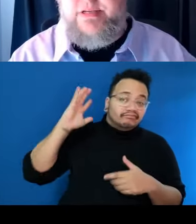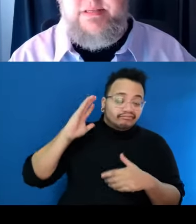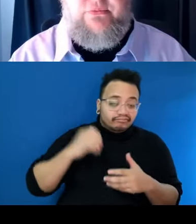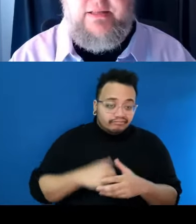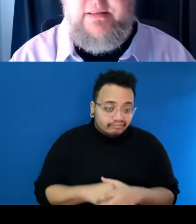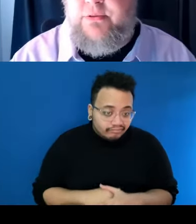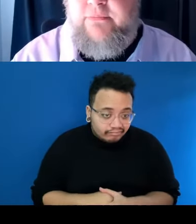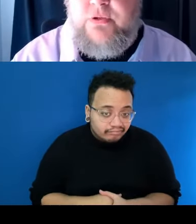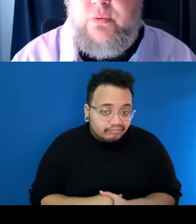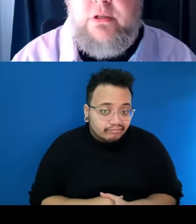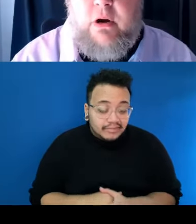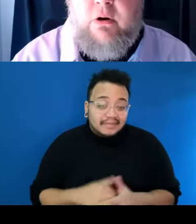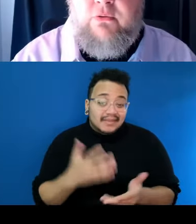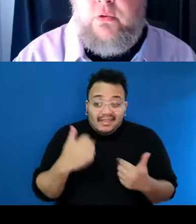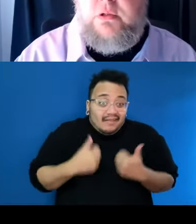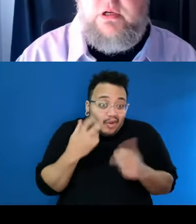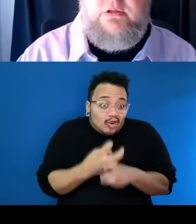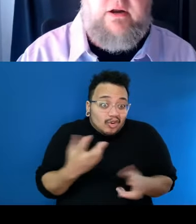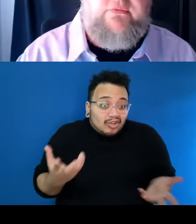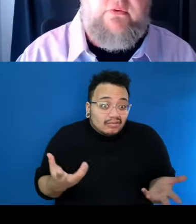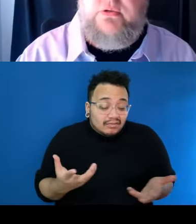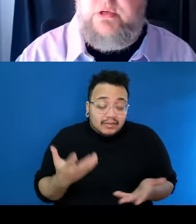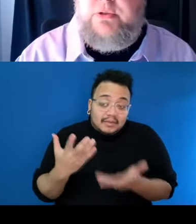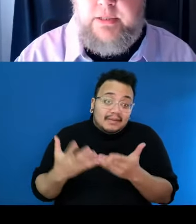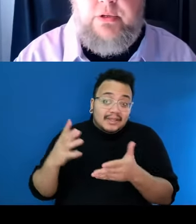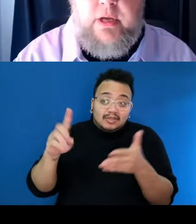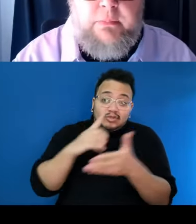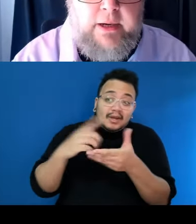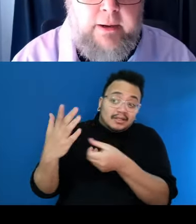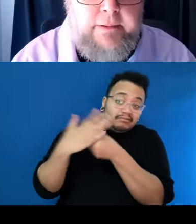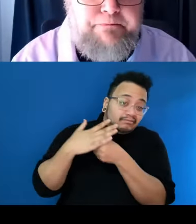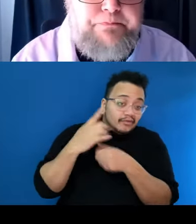or just the fact that life is really hard for a lot of folks who are trans or nonbinary.